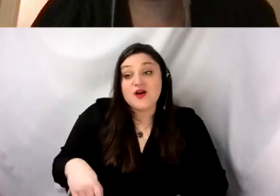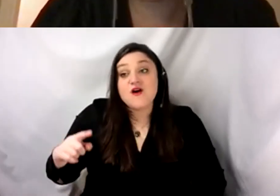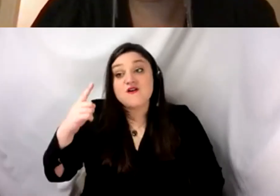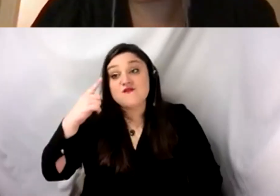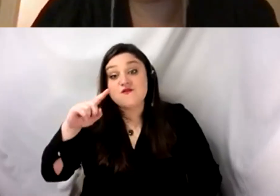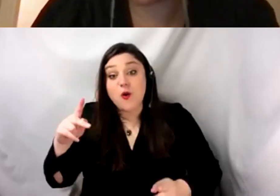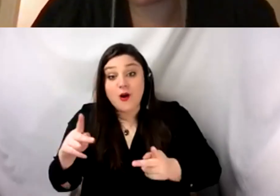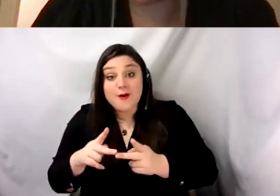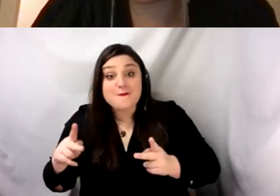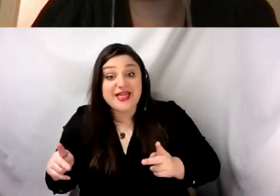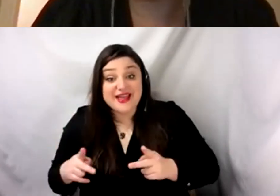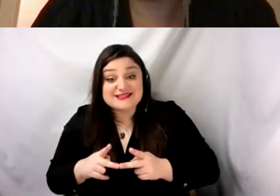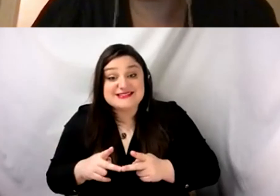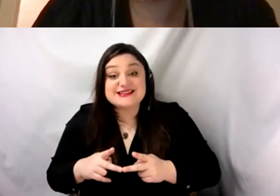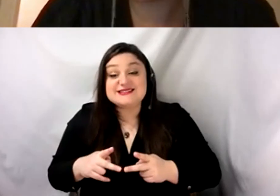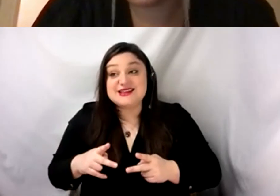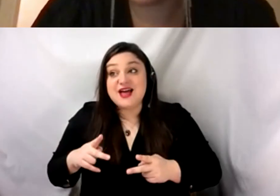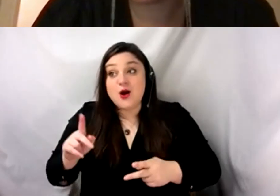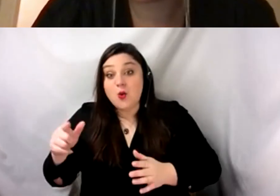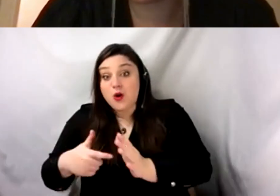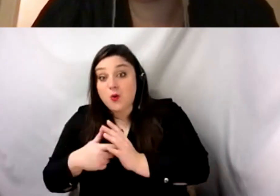vaccine mandates at almost the same rate. Ticket sales in general are down across